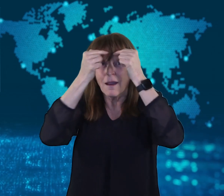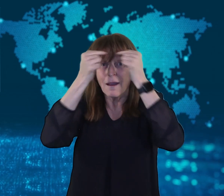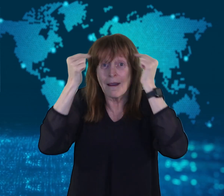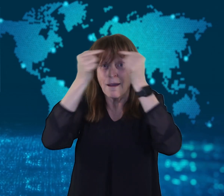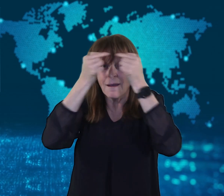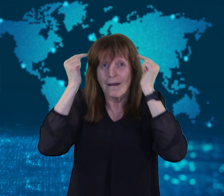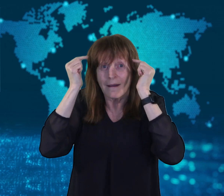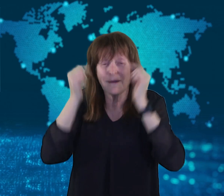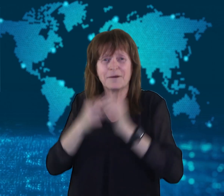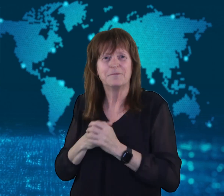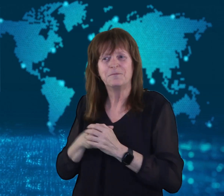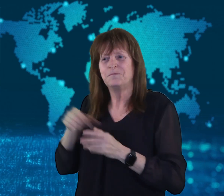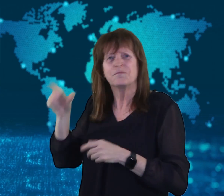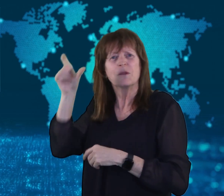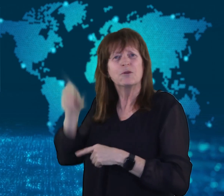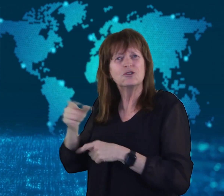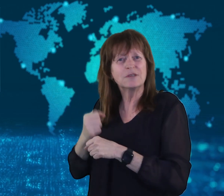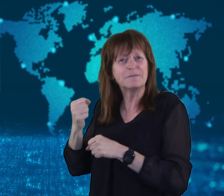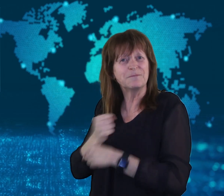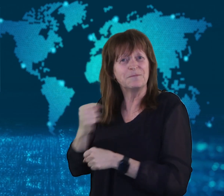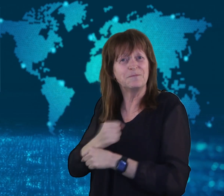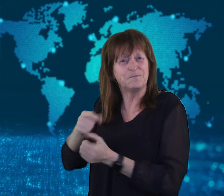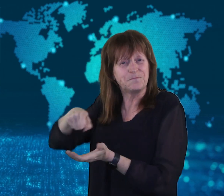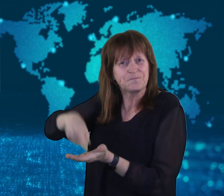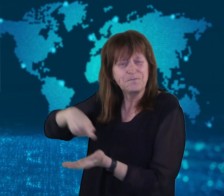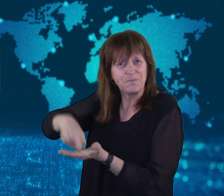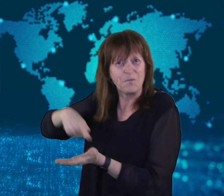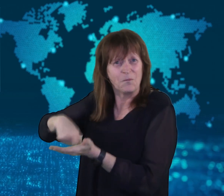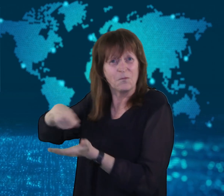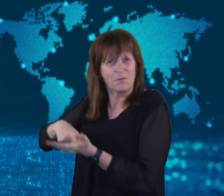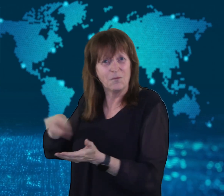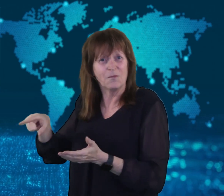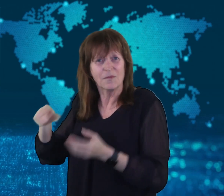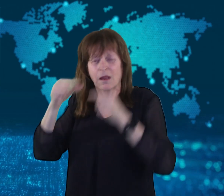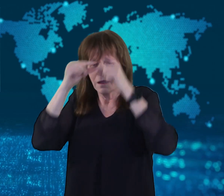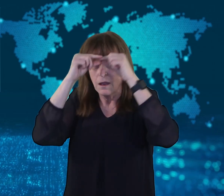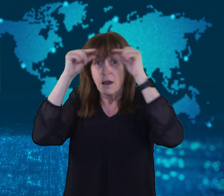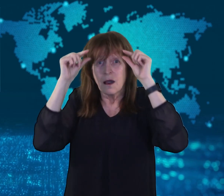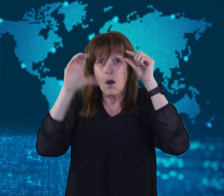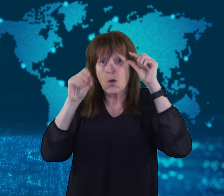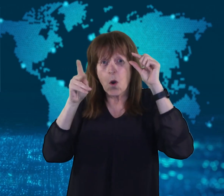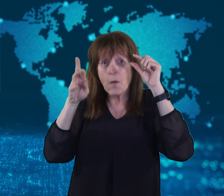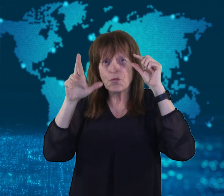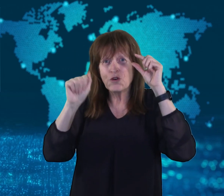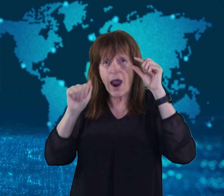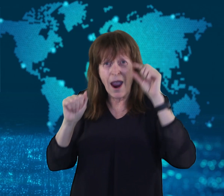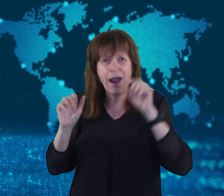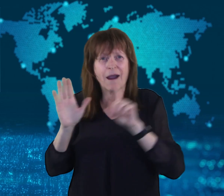According to archaeologists, the cobra was customarily shown on royal statues.